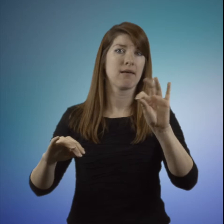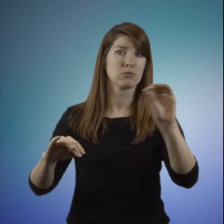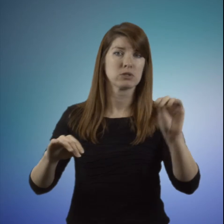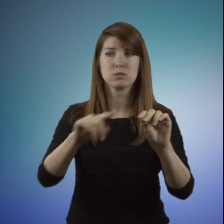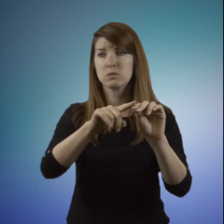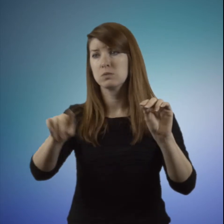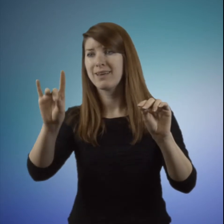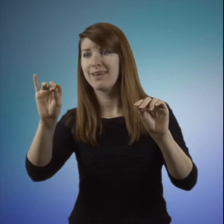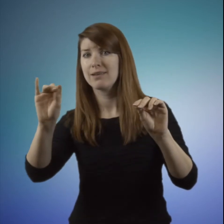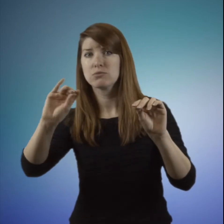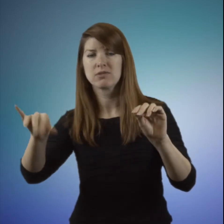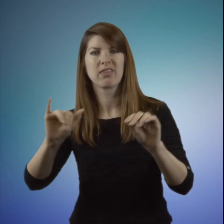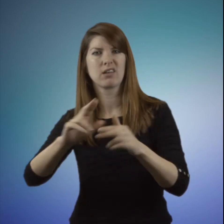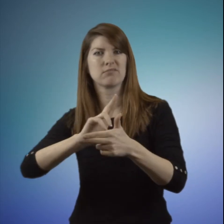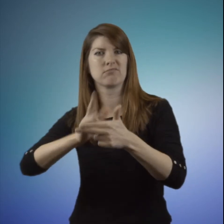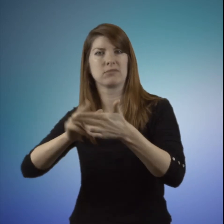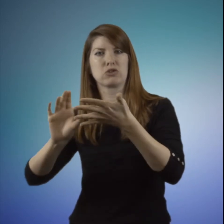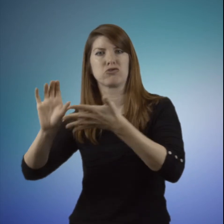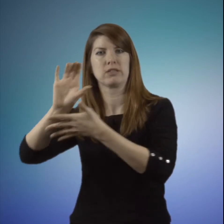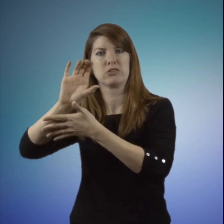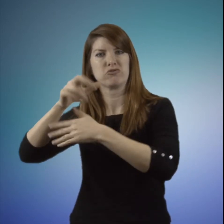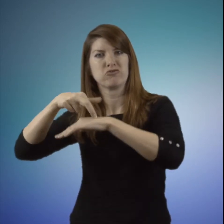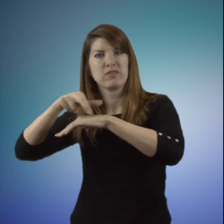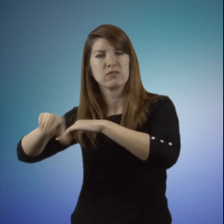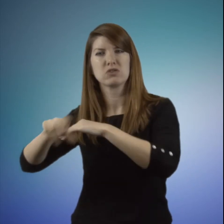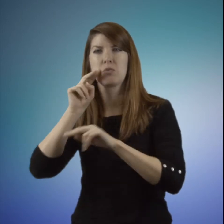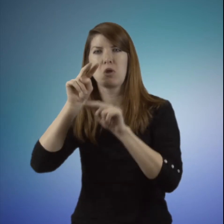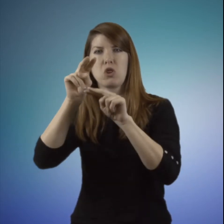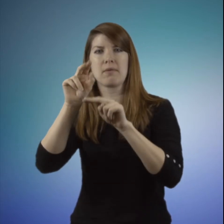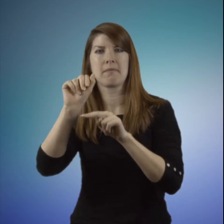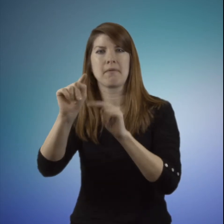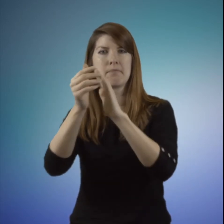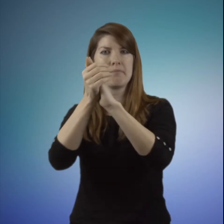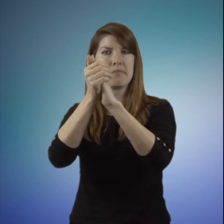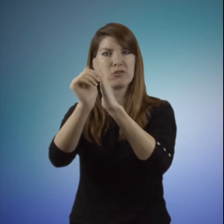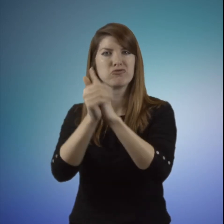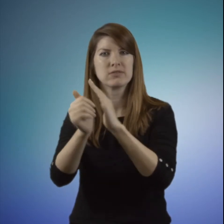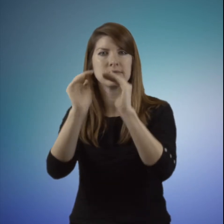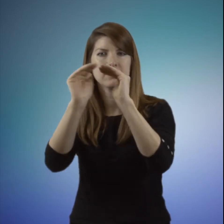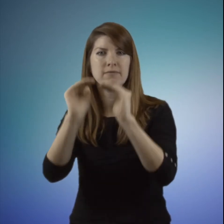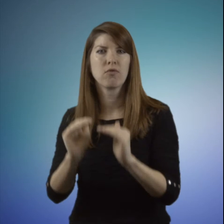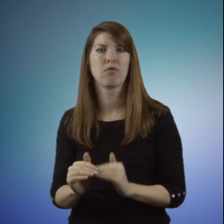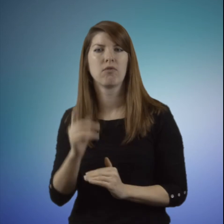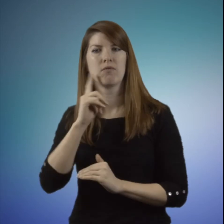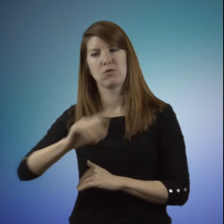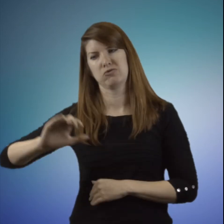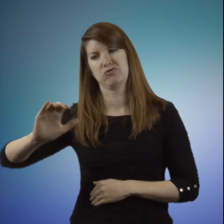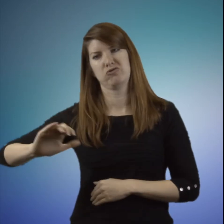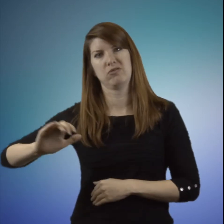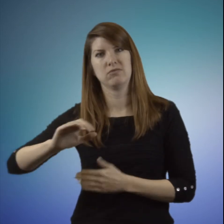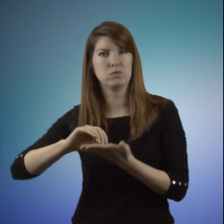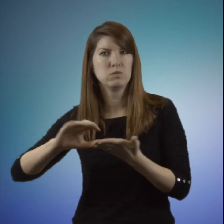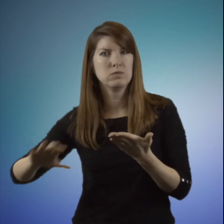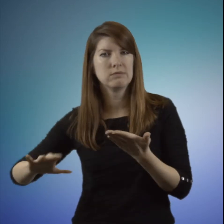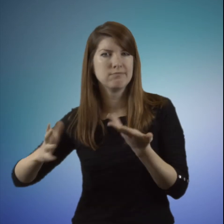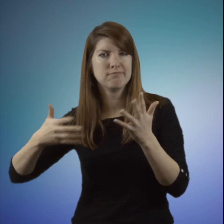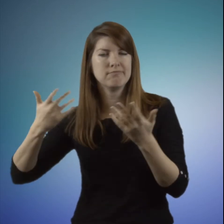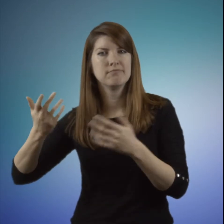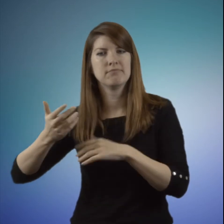So, that you're looking at a mastery level of the student or the child depending on what that is for that particular test.